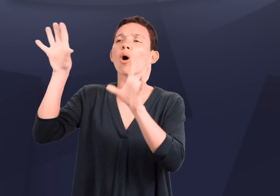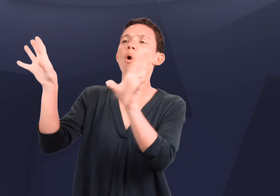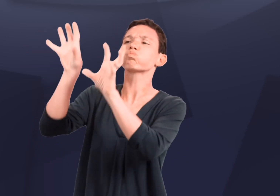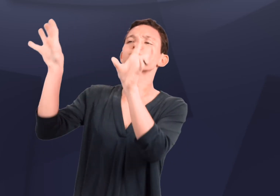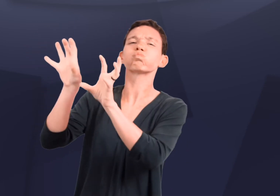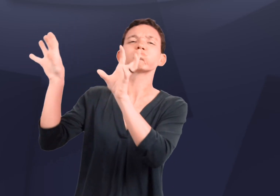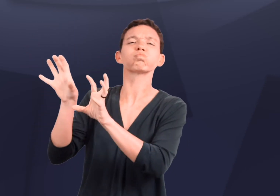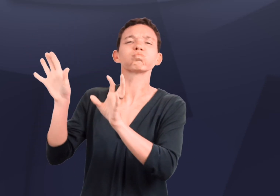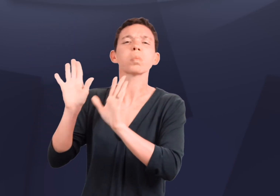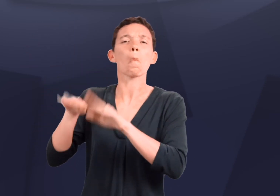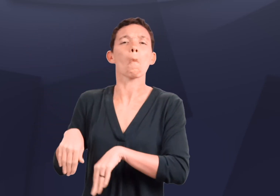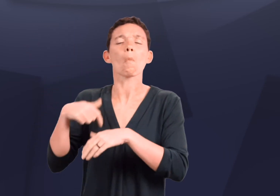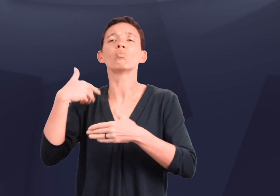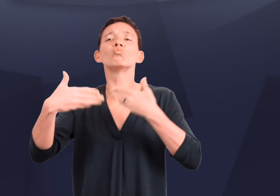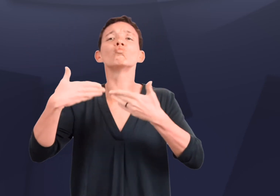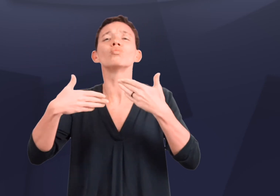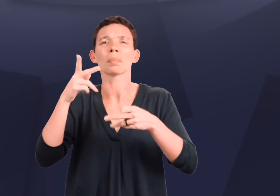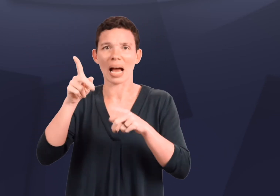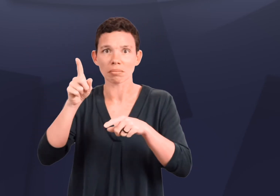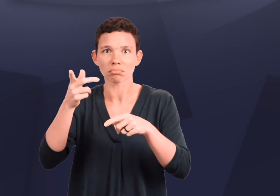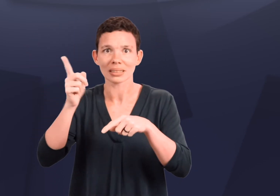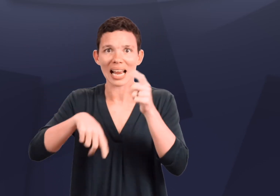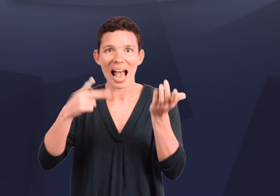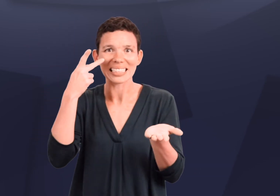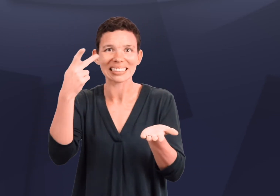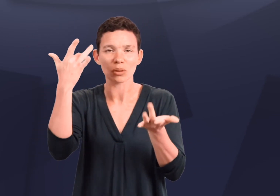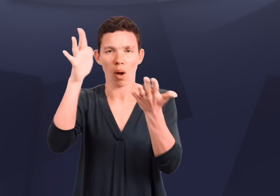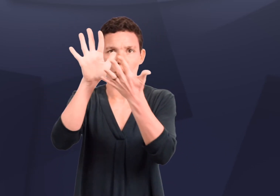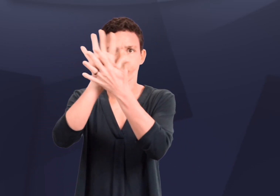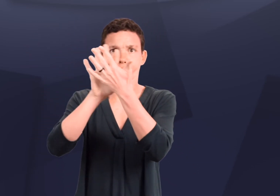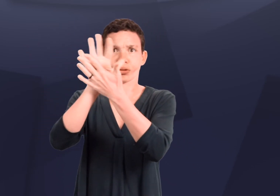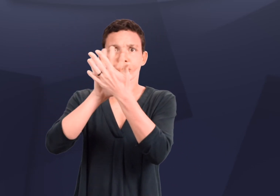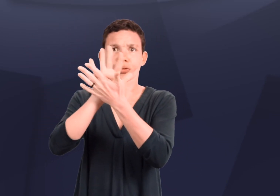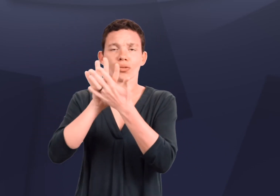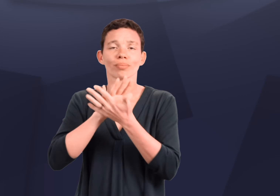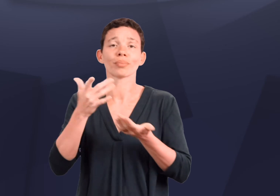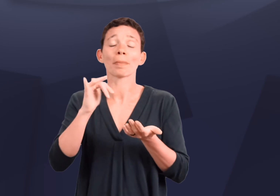For example, overly decorated PowerPoints can be difficult to see or using a yellow background